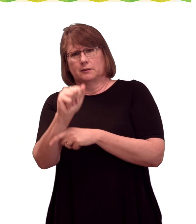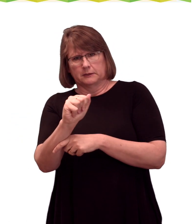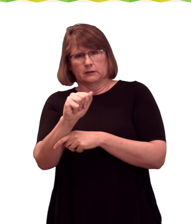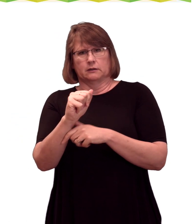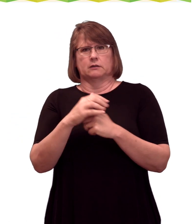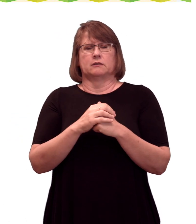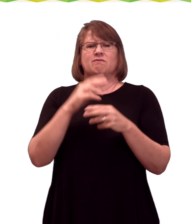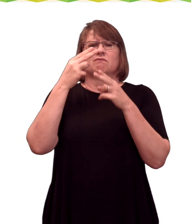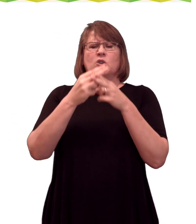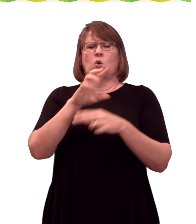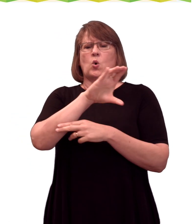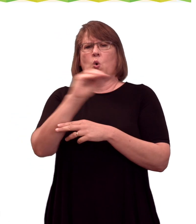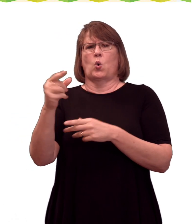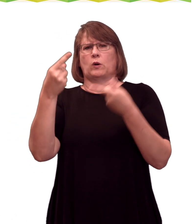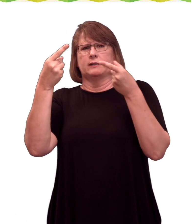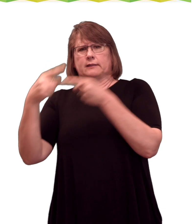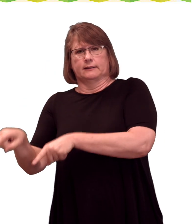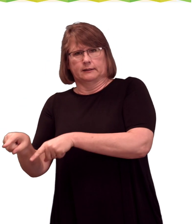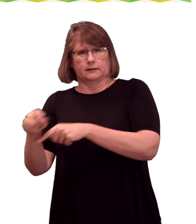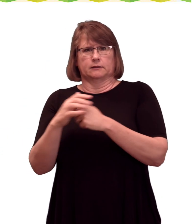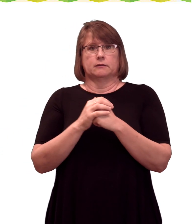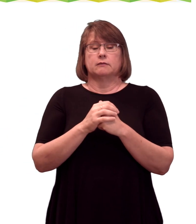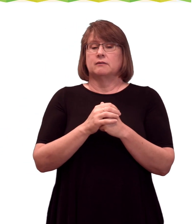with co-occurring disabilities.